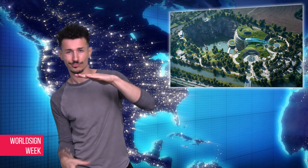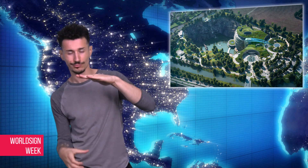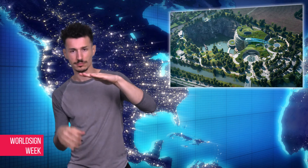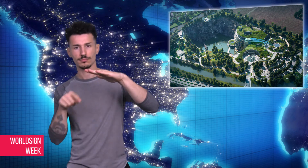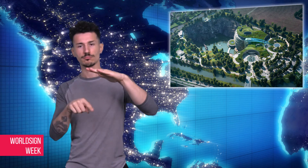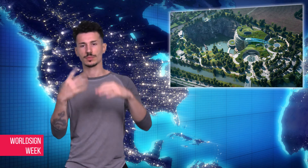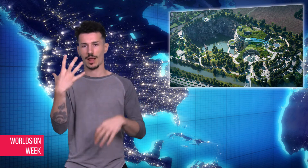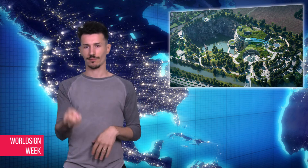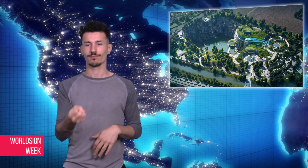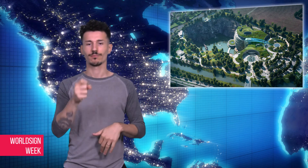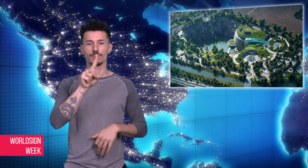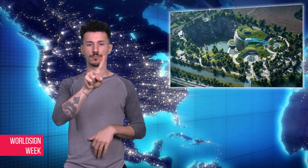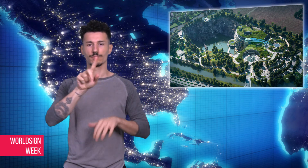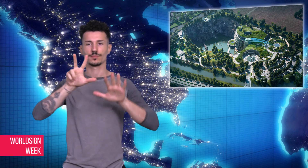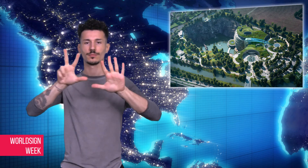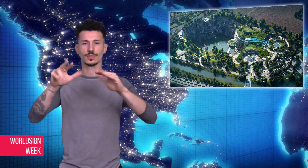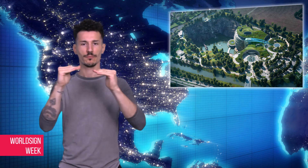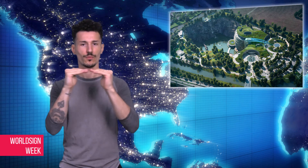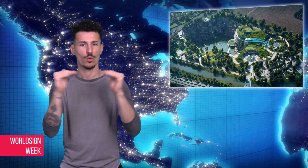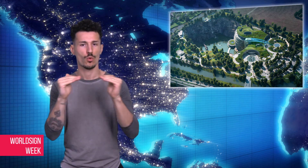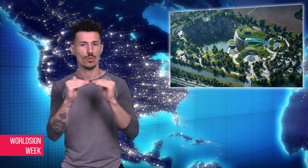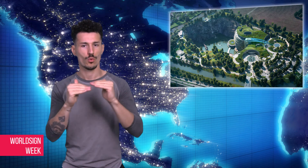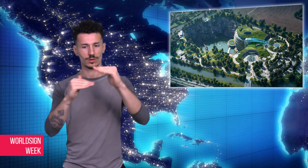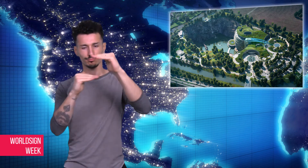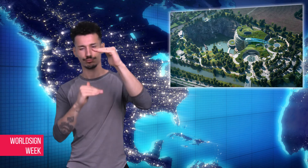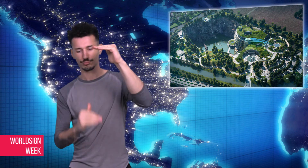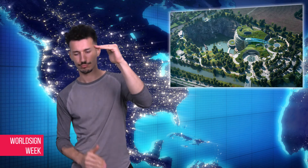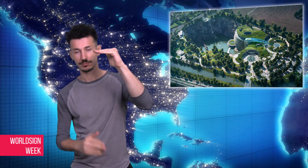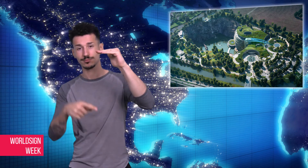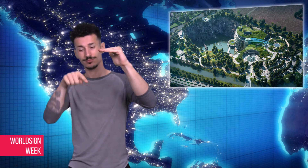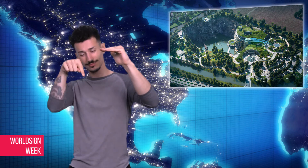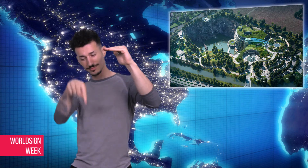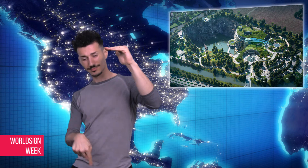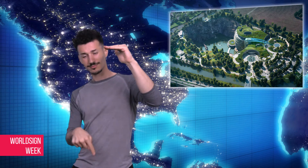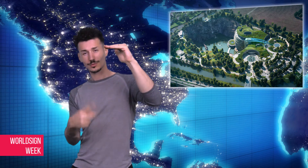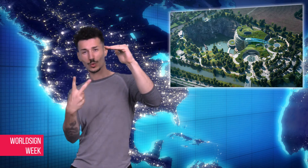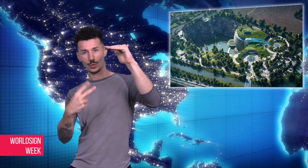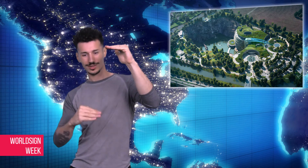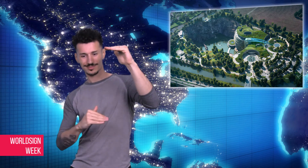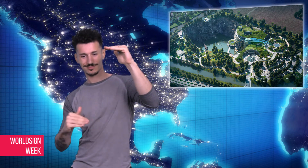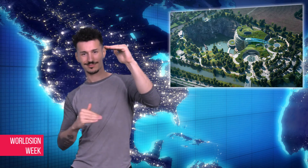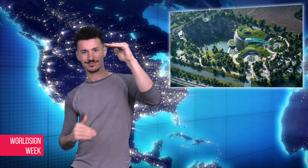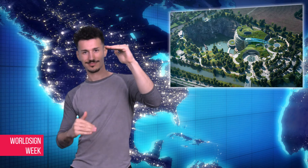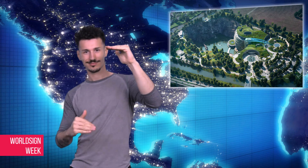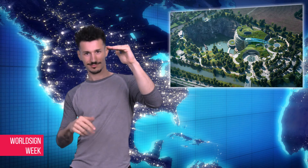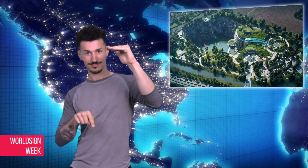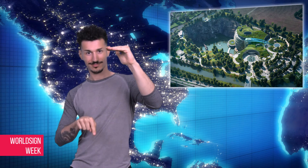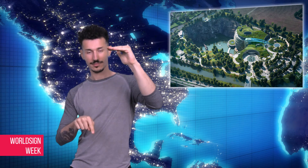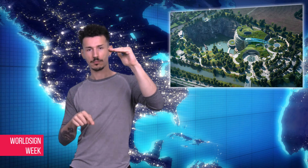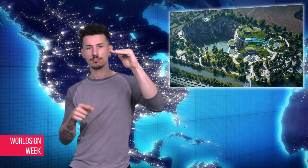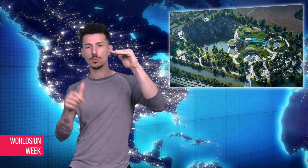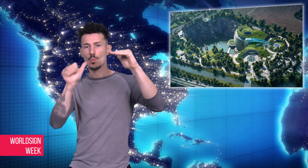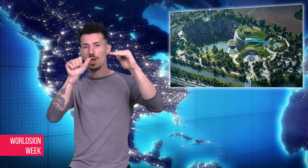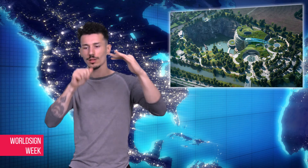rooftop covered with green flora and some animals, blending into the